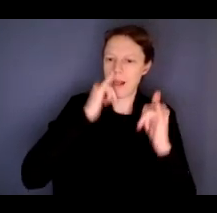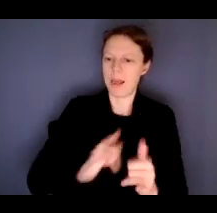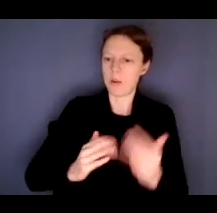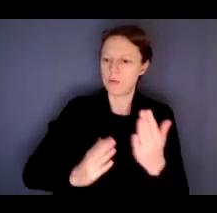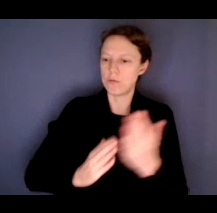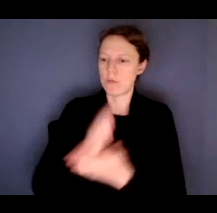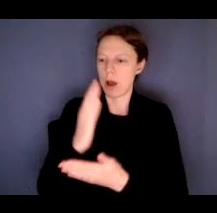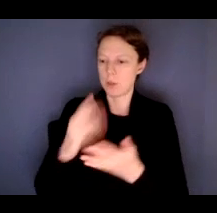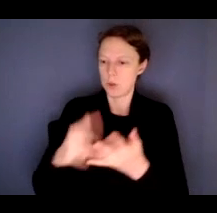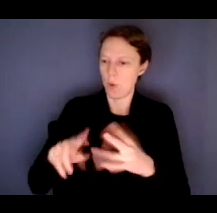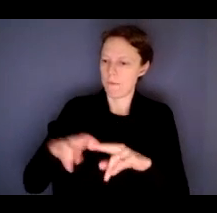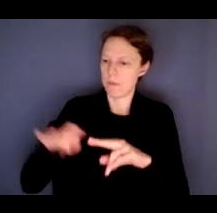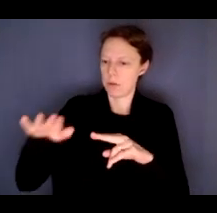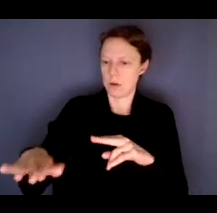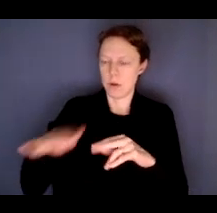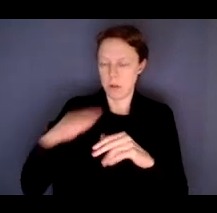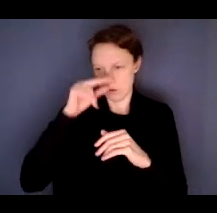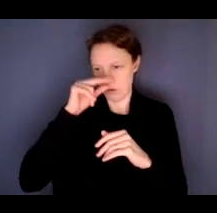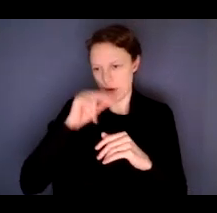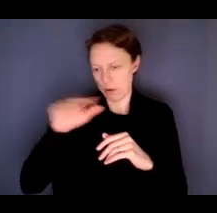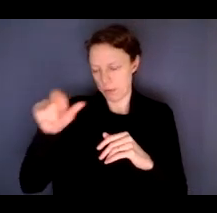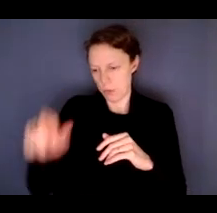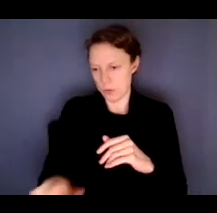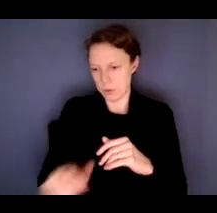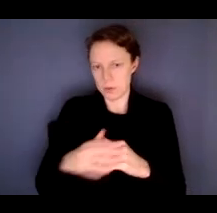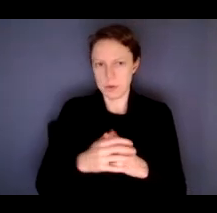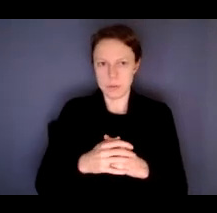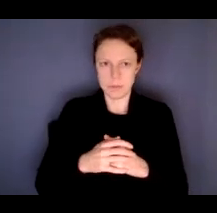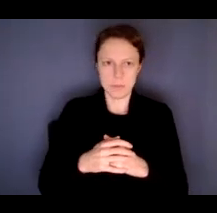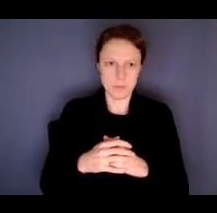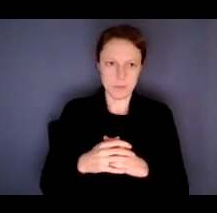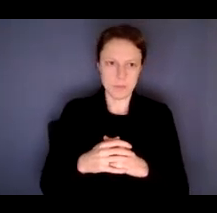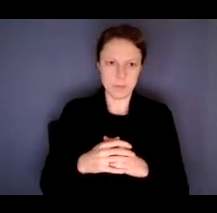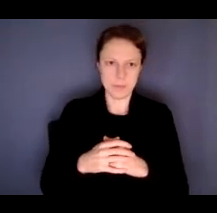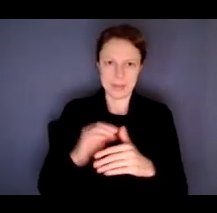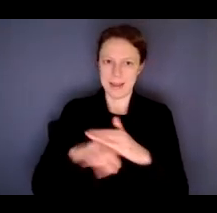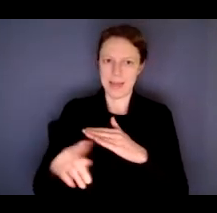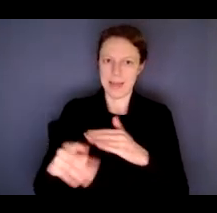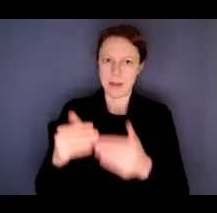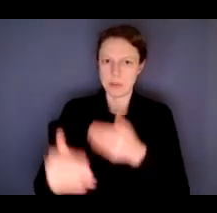person with those particular proceedings. So it could be a court-ordered conference,